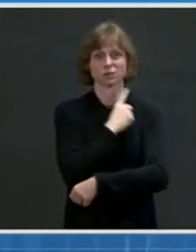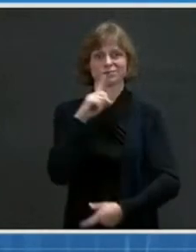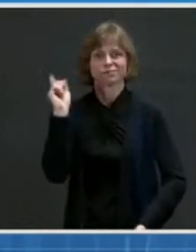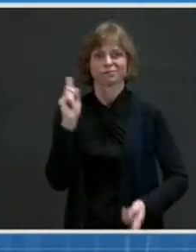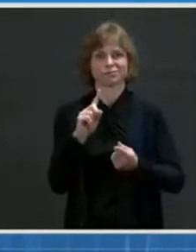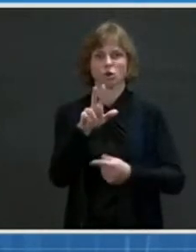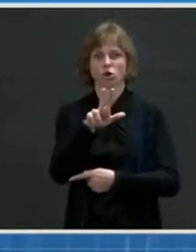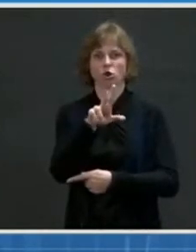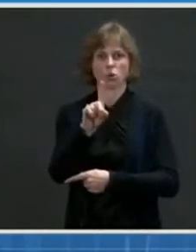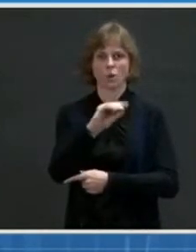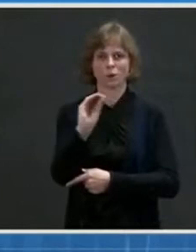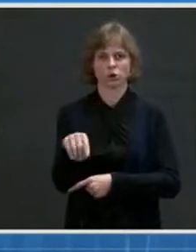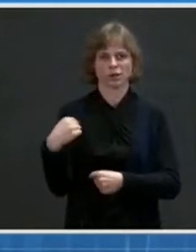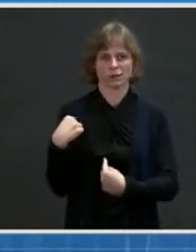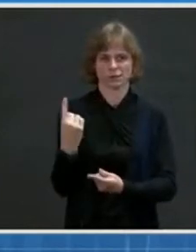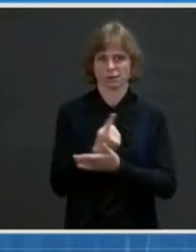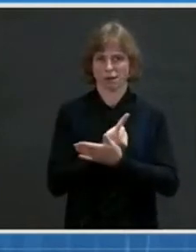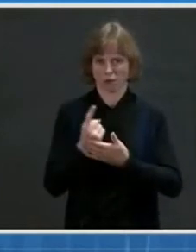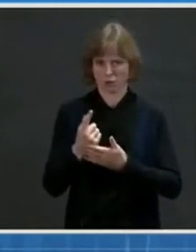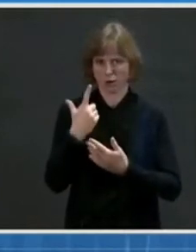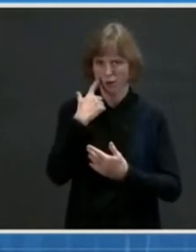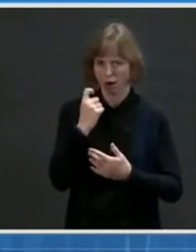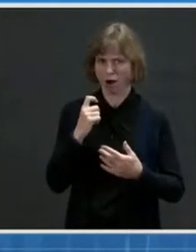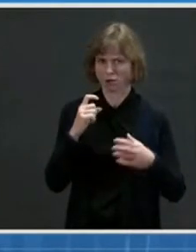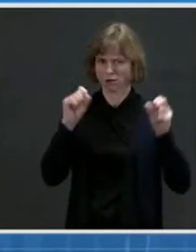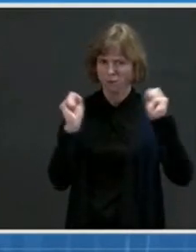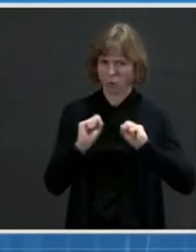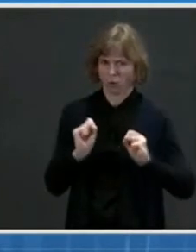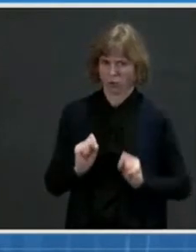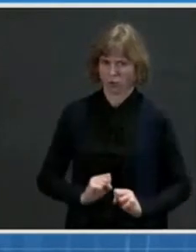IMPACT, TEXAS' SEVEN-DAY